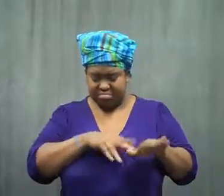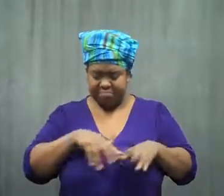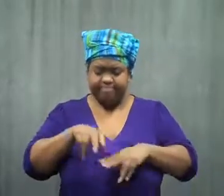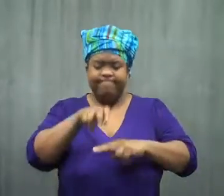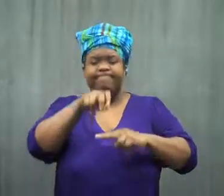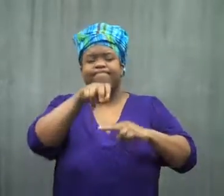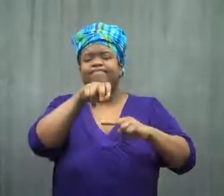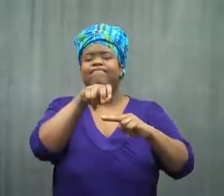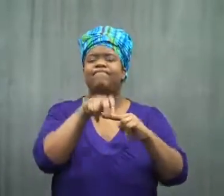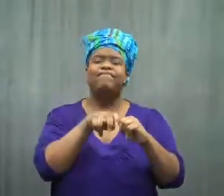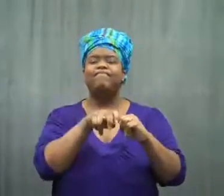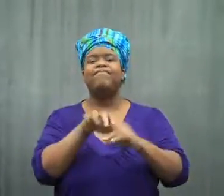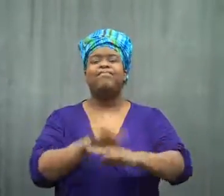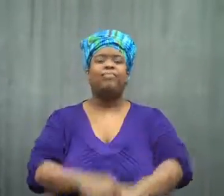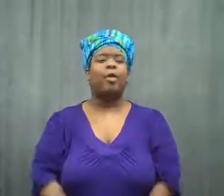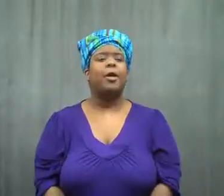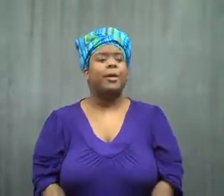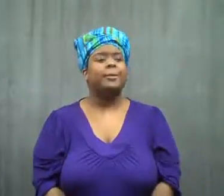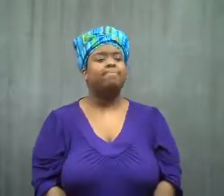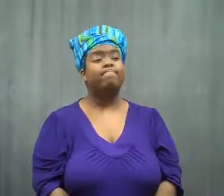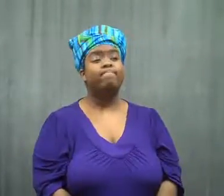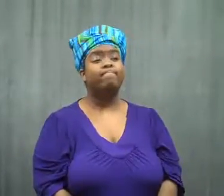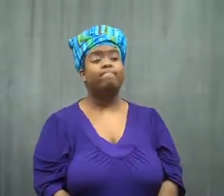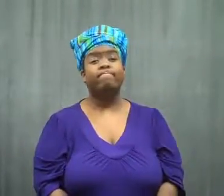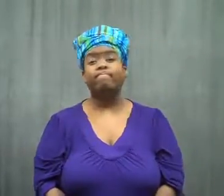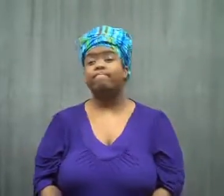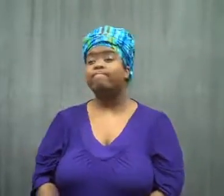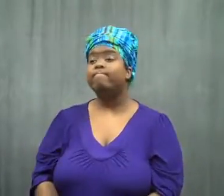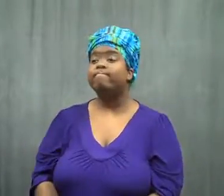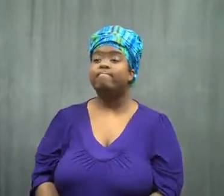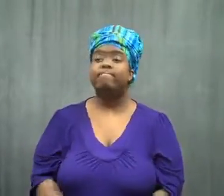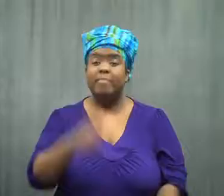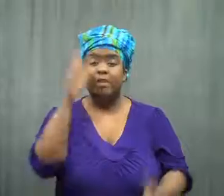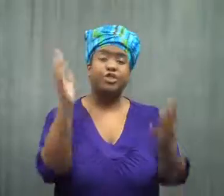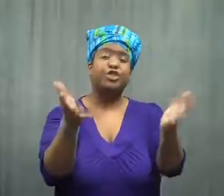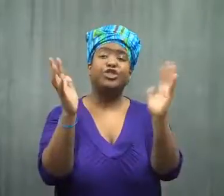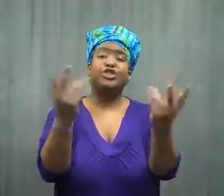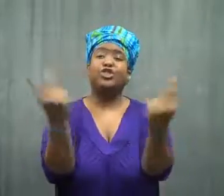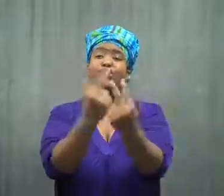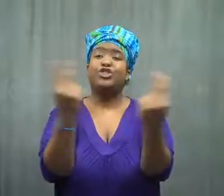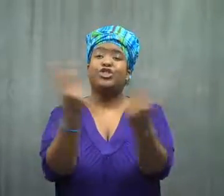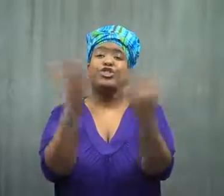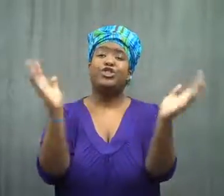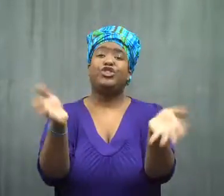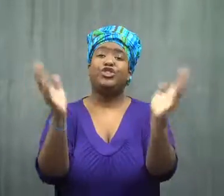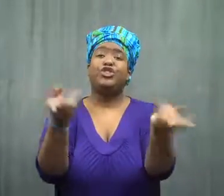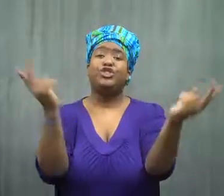We were done, and I sat there while the two of them talked to each other.